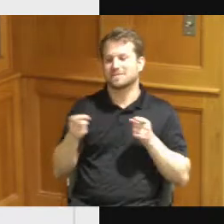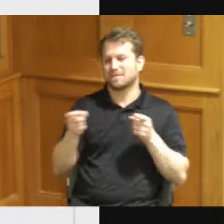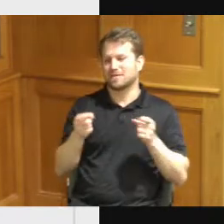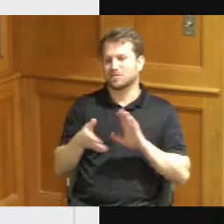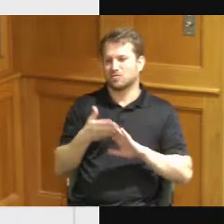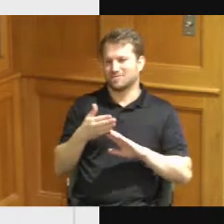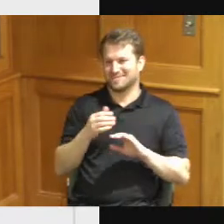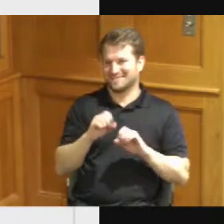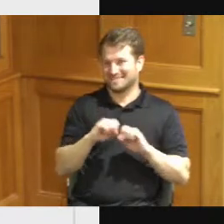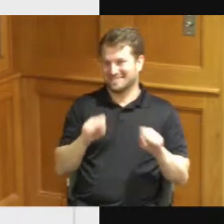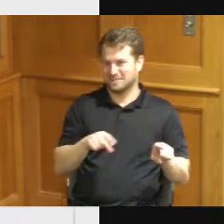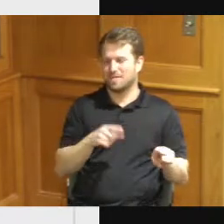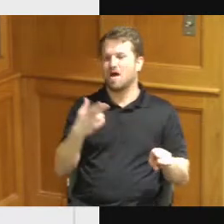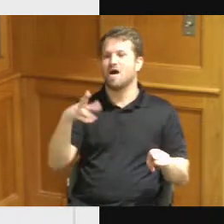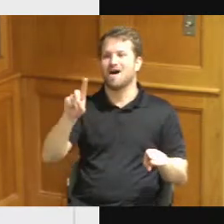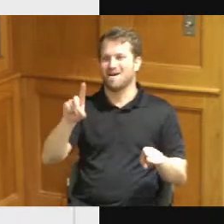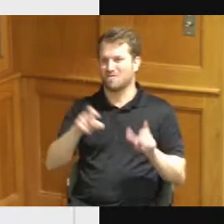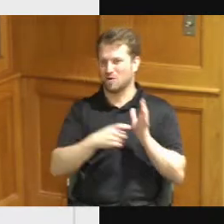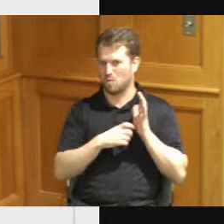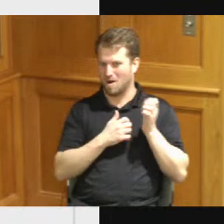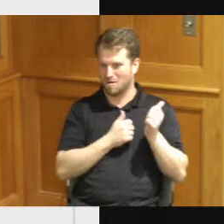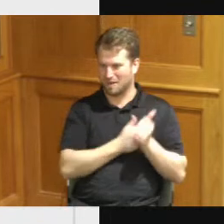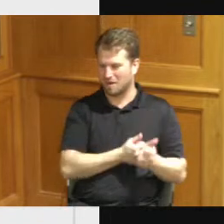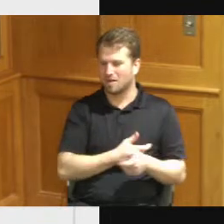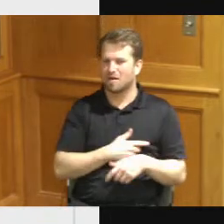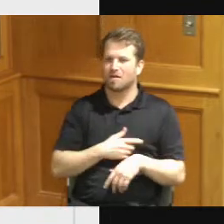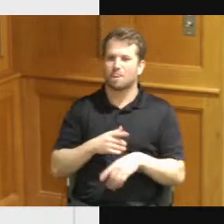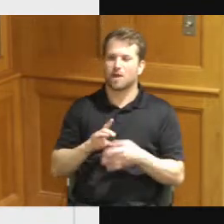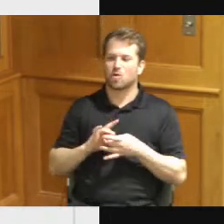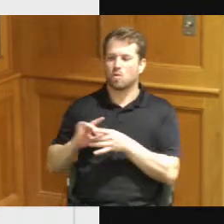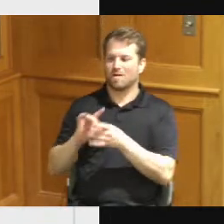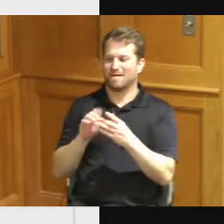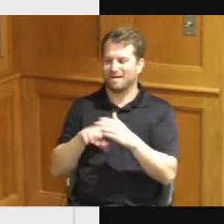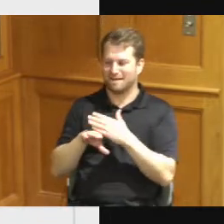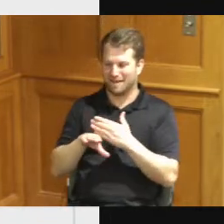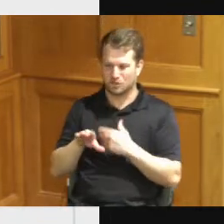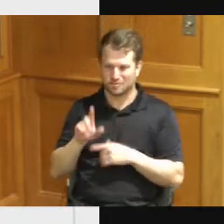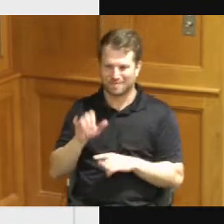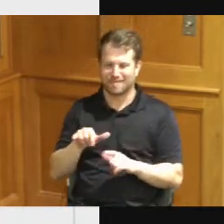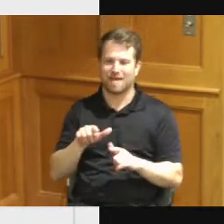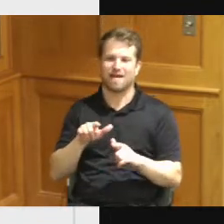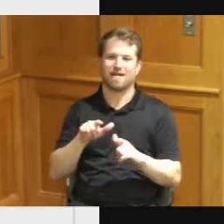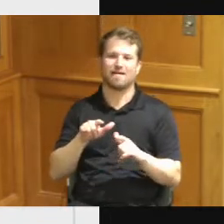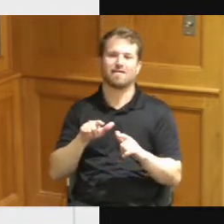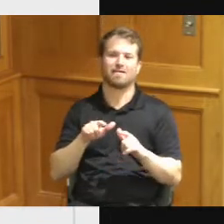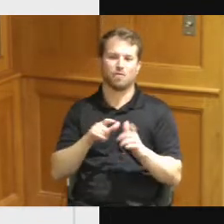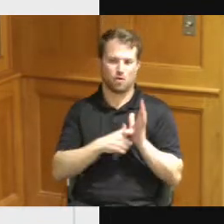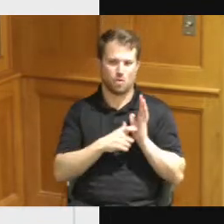requirement running the coordinated entry system which is a HUD requirement so if we want to get